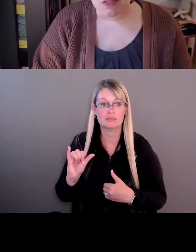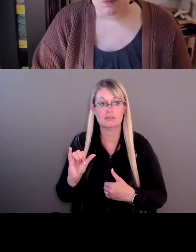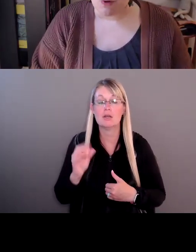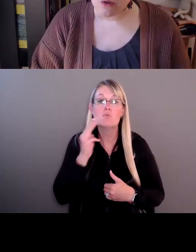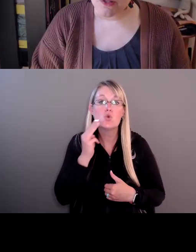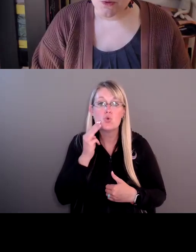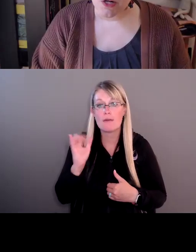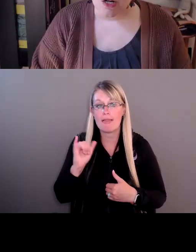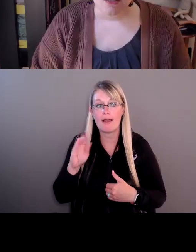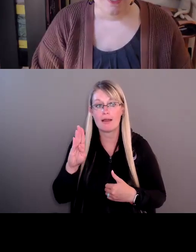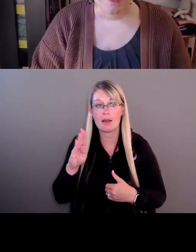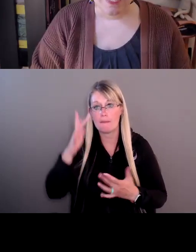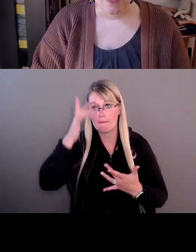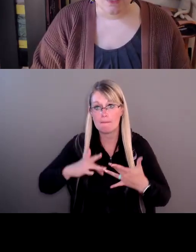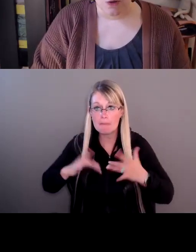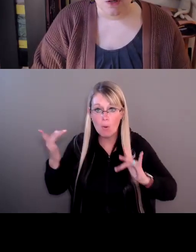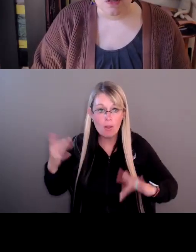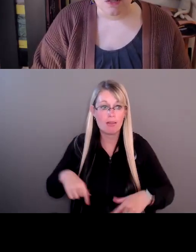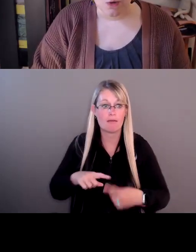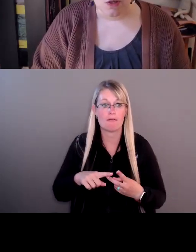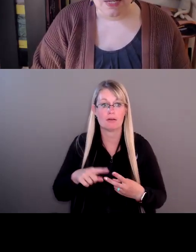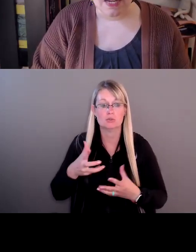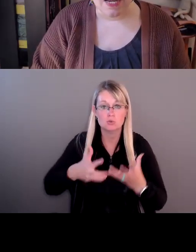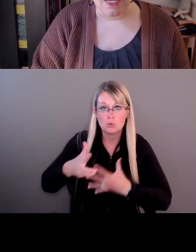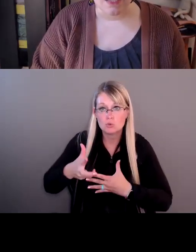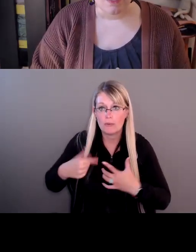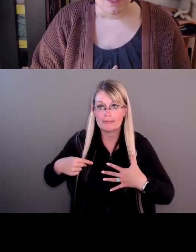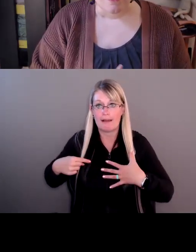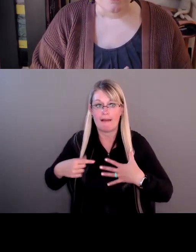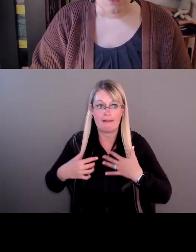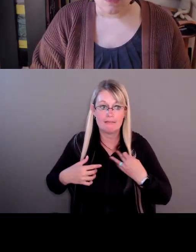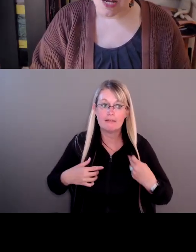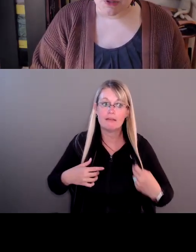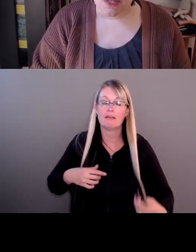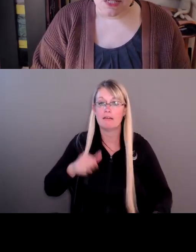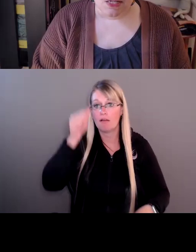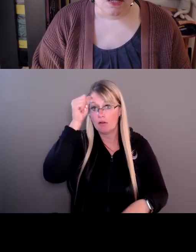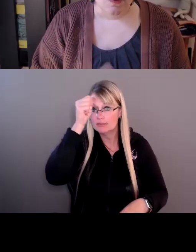like bipolar disorder, anxiety disorder like social anxiety, things like Alzheimer's disease